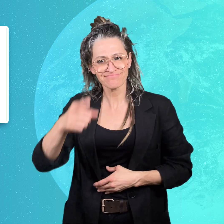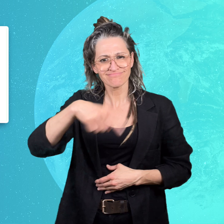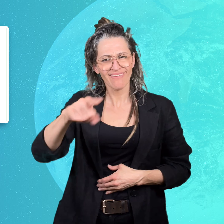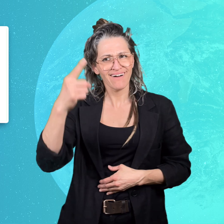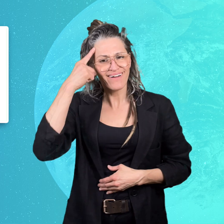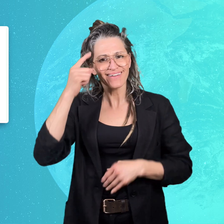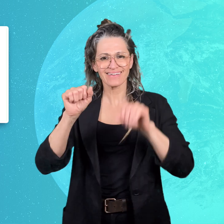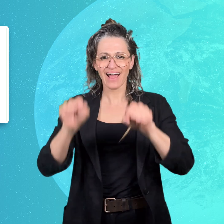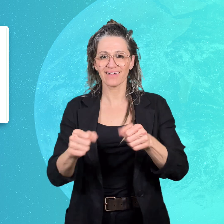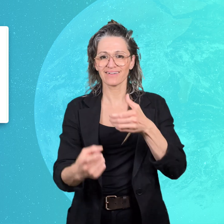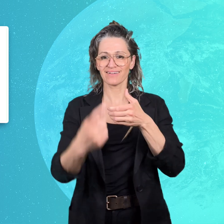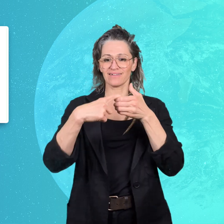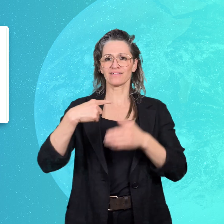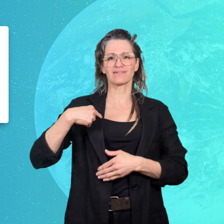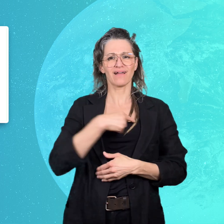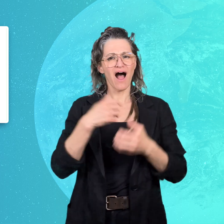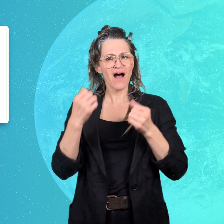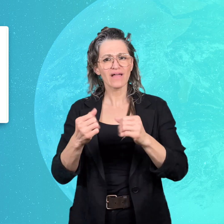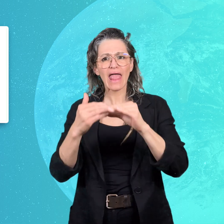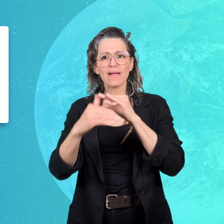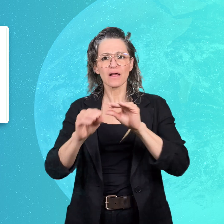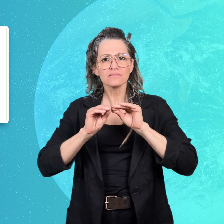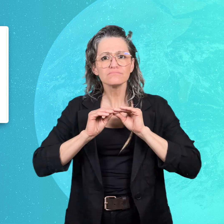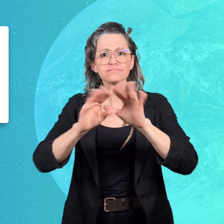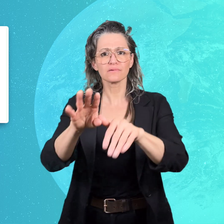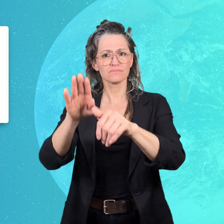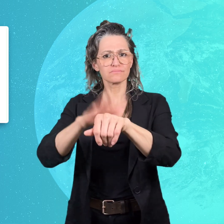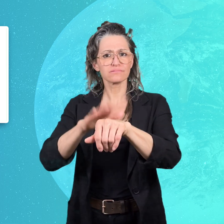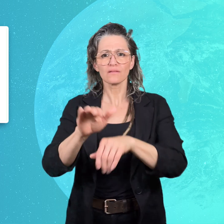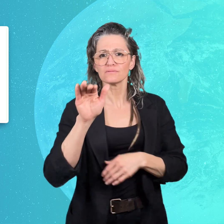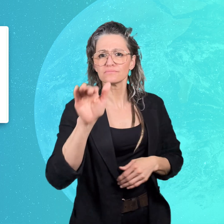Be sure to subscribe to our email newsletter